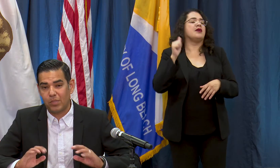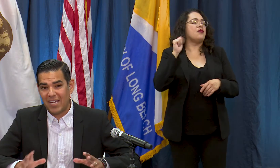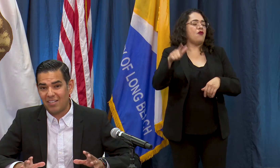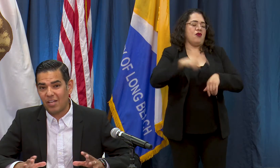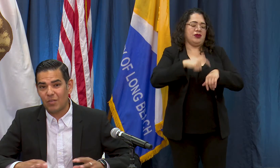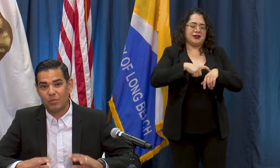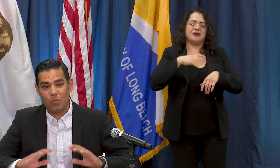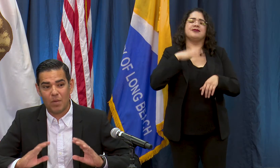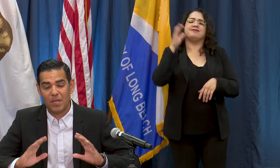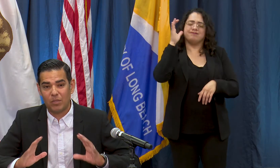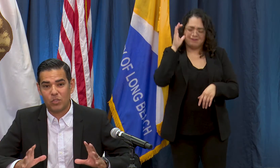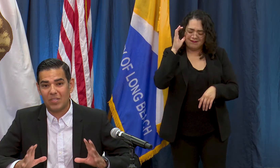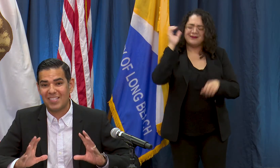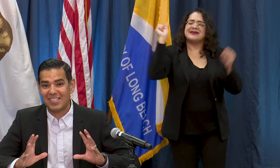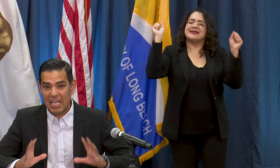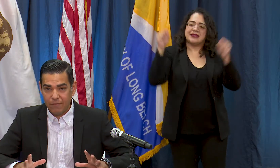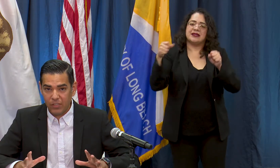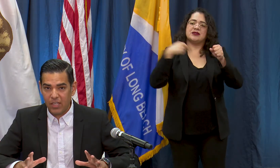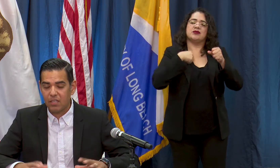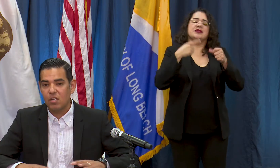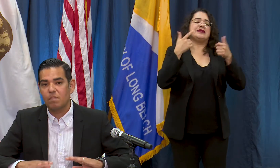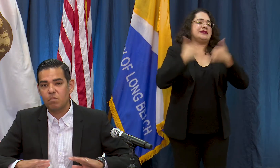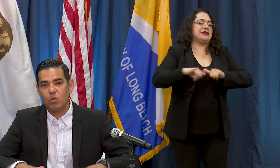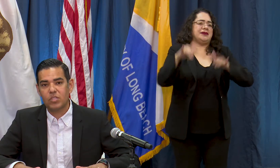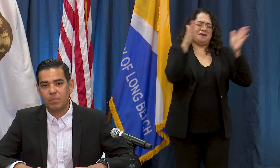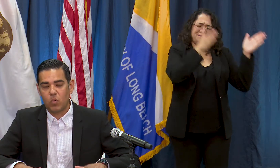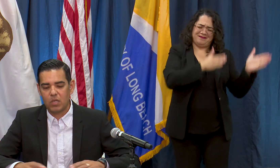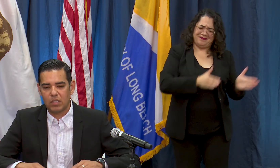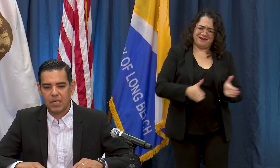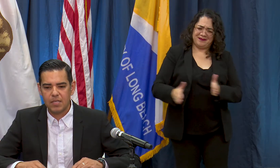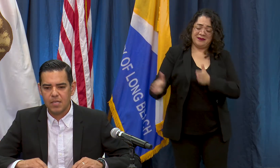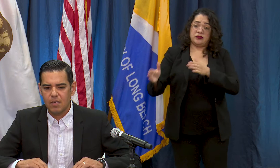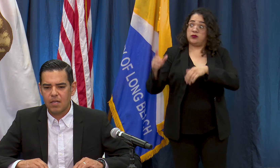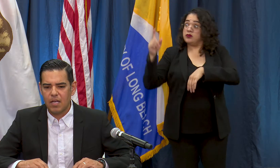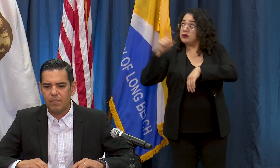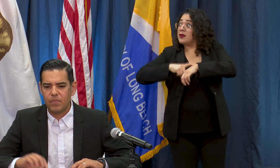planning a lot because we want to be able to do it safely most importantly. In